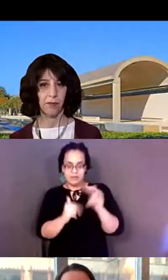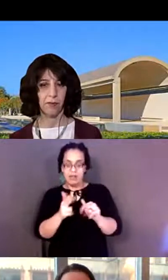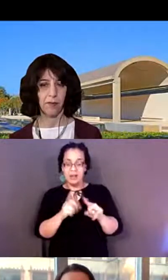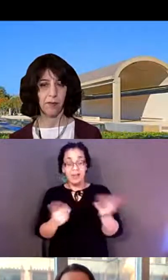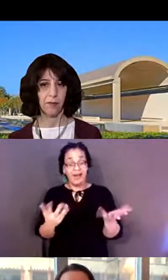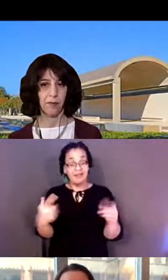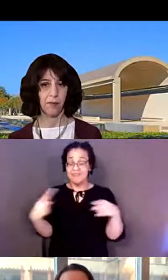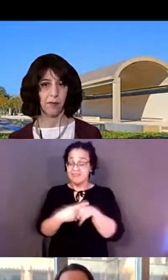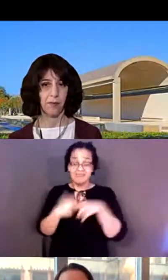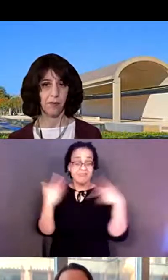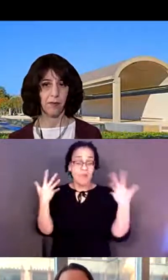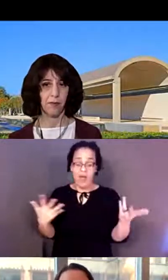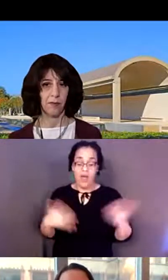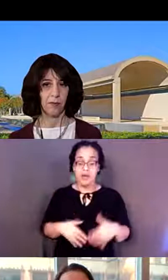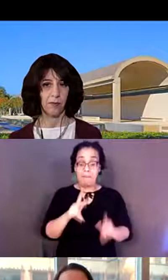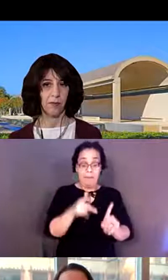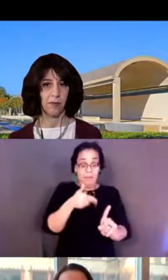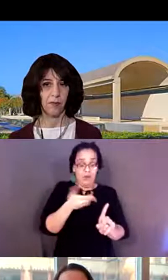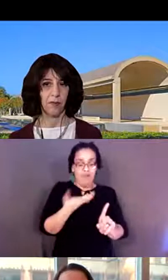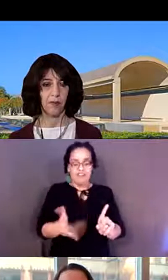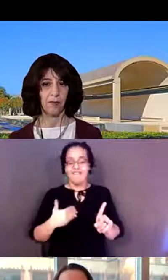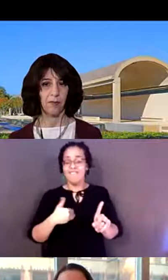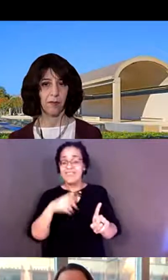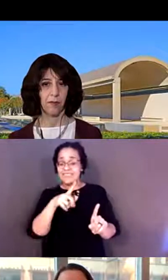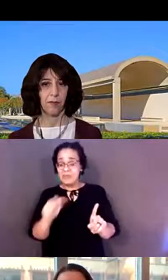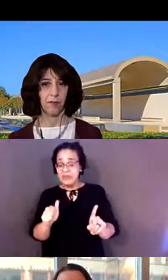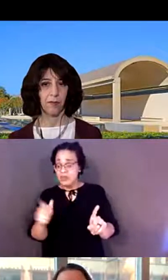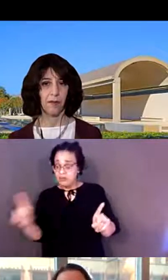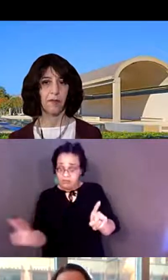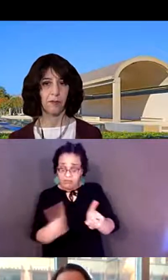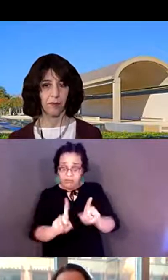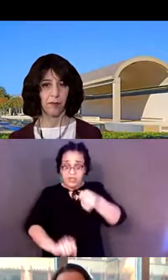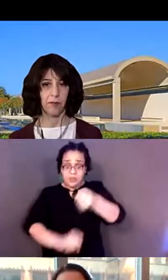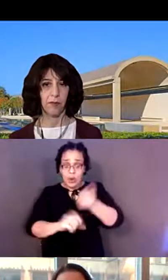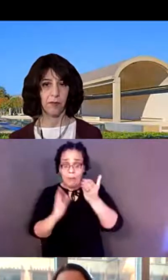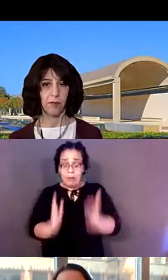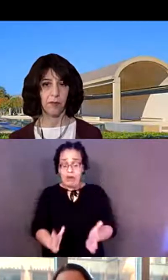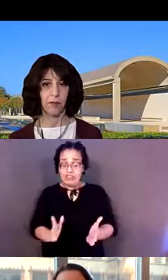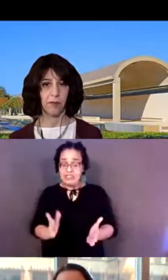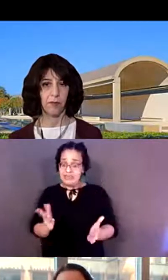disabilities didn't have the support they need to make informed decisions